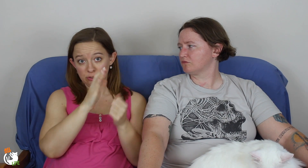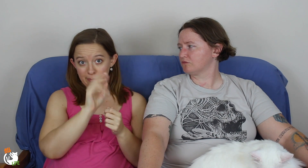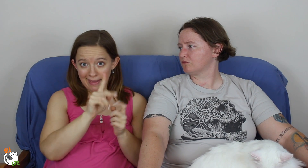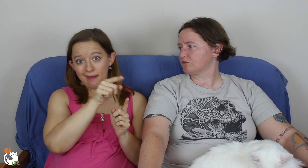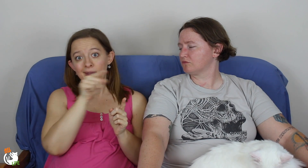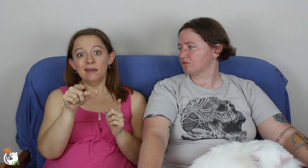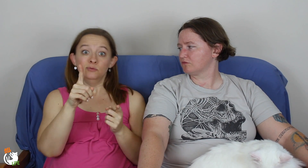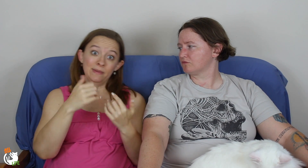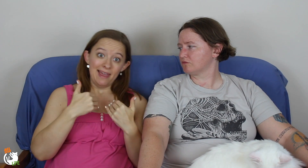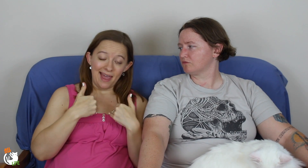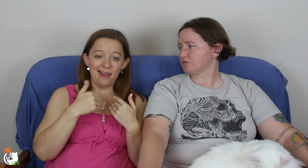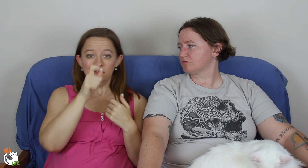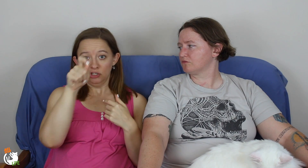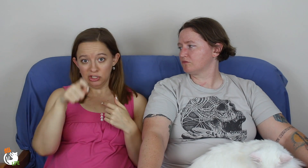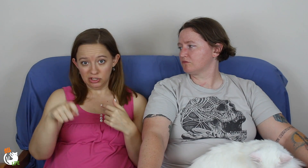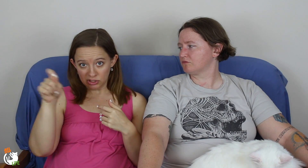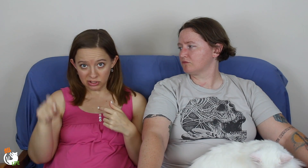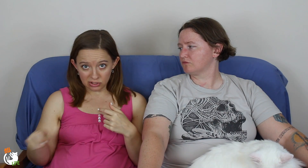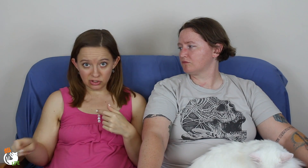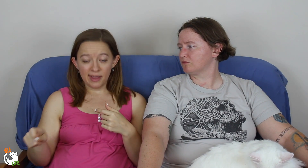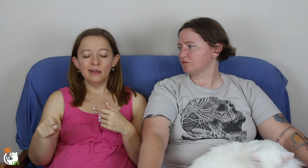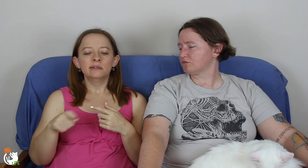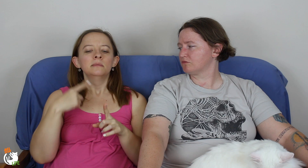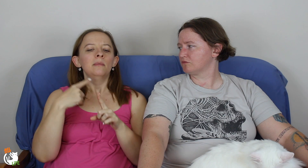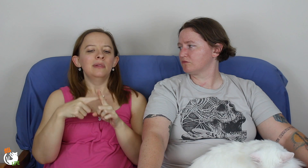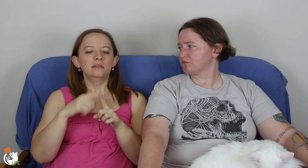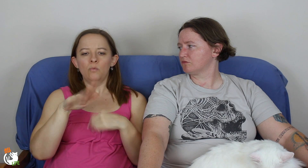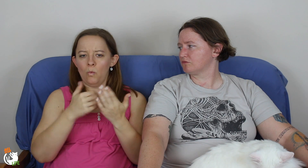I put their number, which bank they're at, do they have this, this, this and I checked them off.